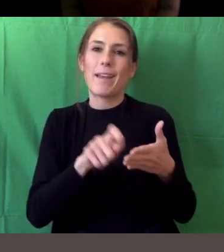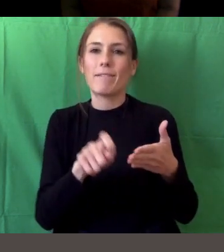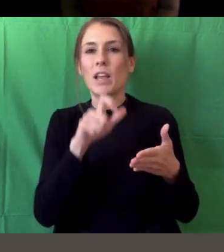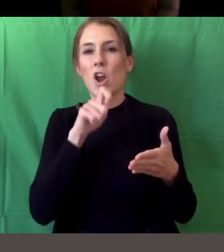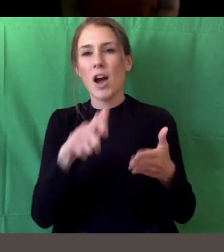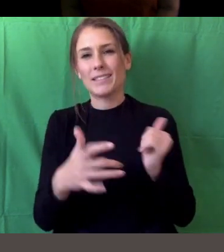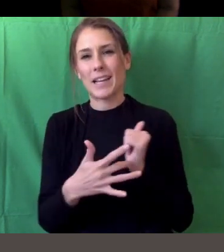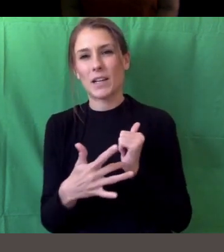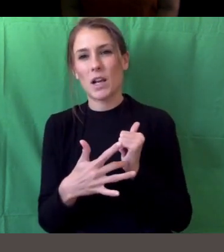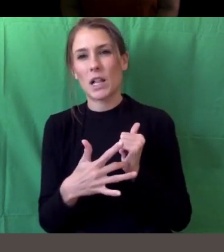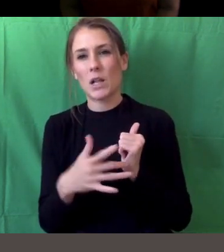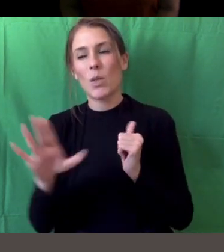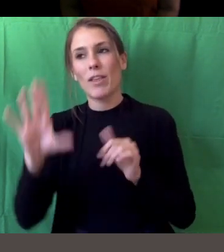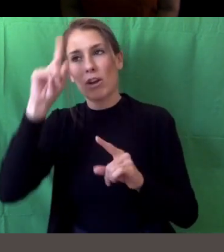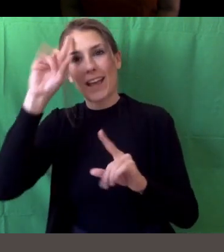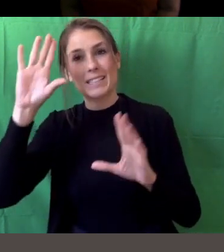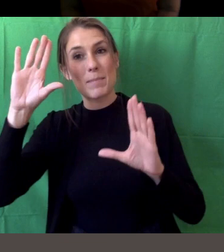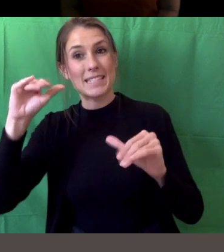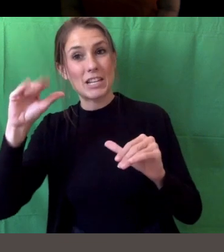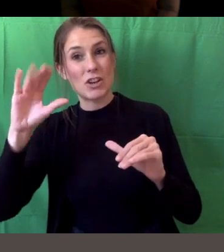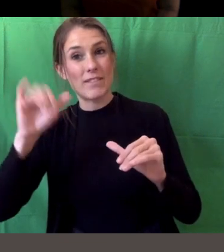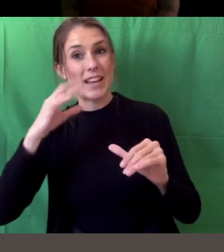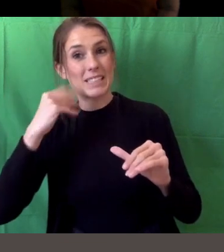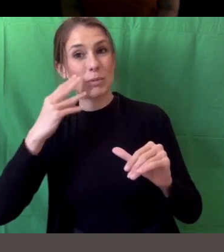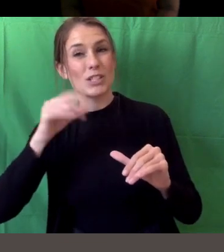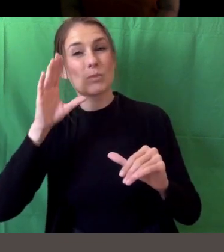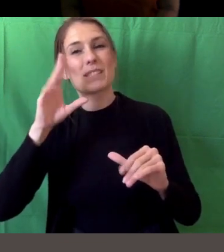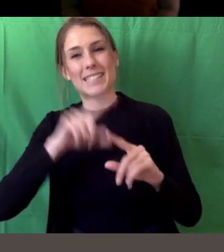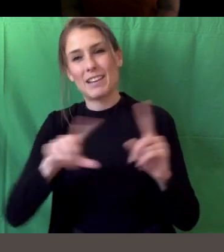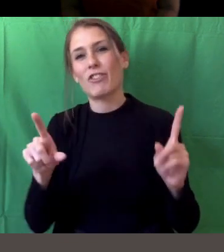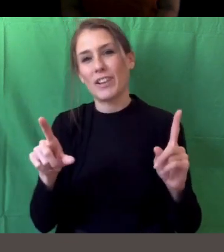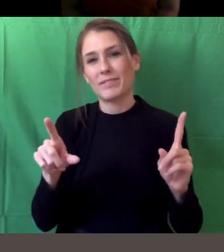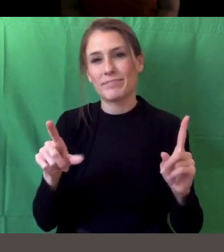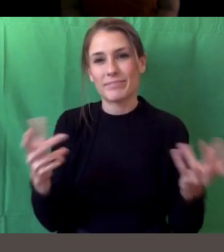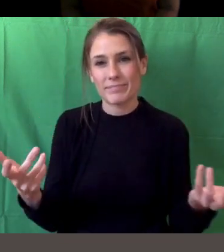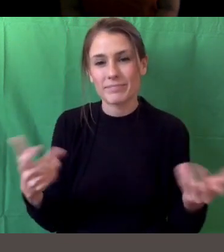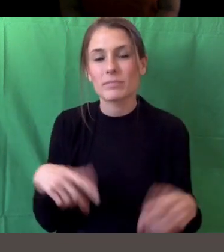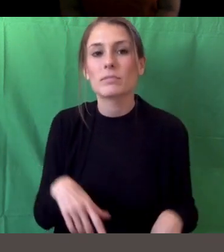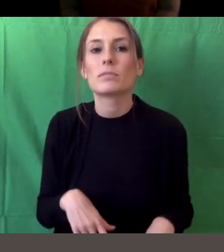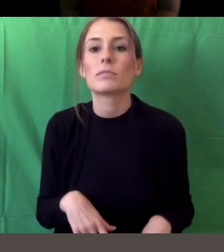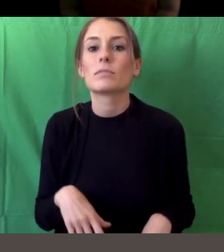and they sort of had a different expectation of what that experience would be.